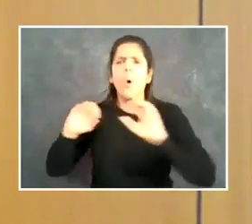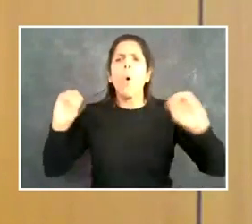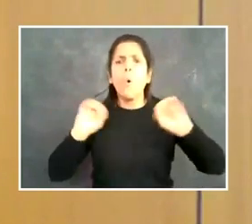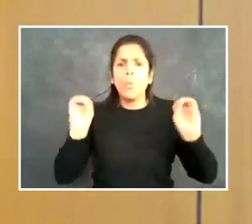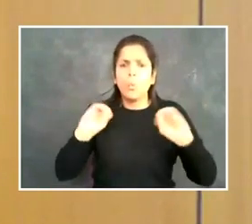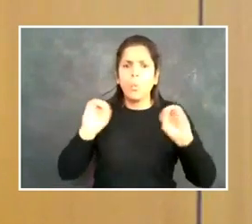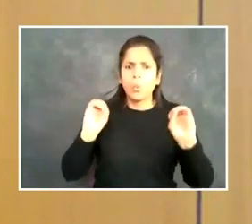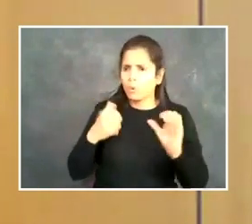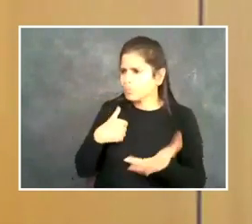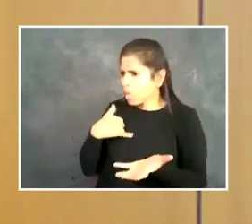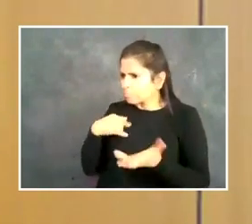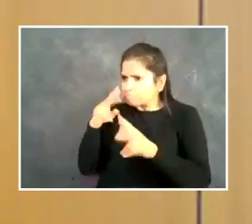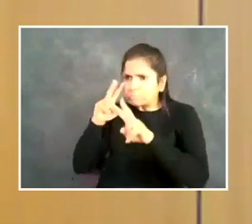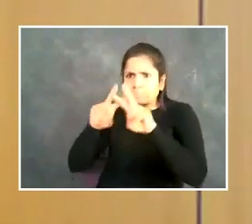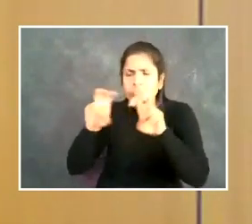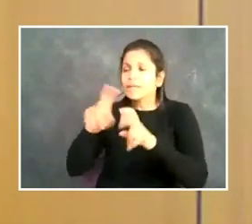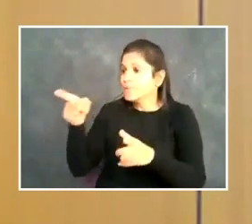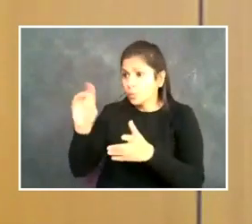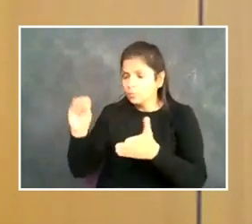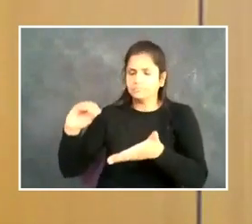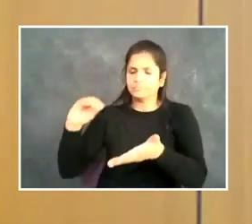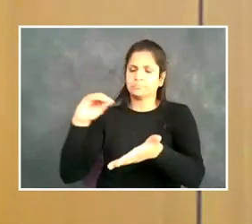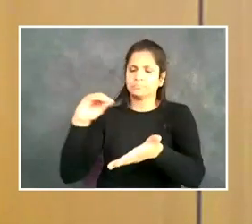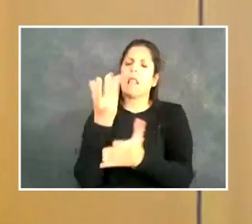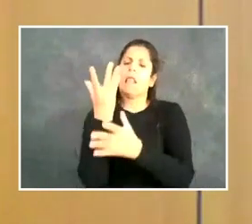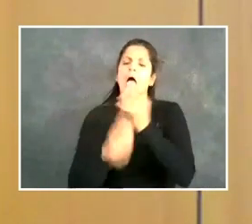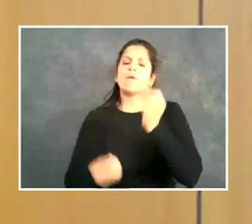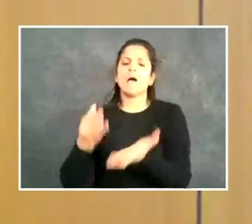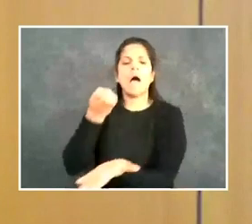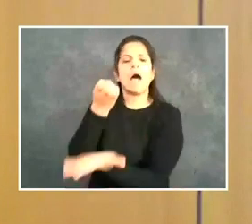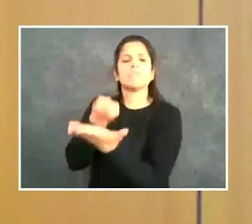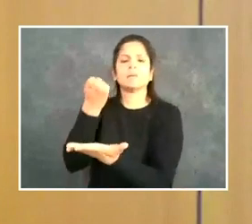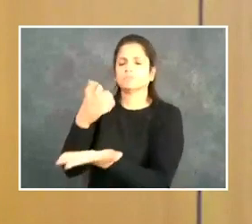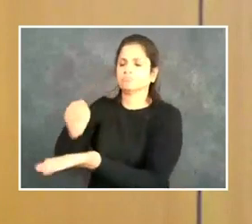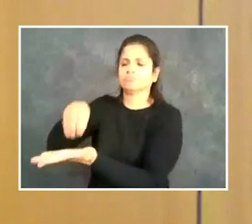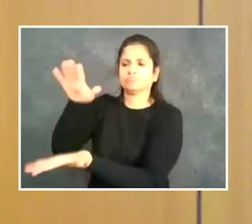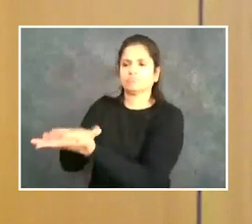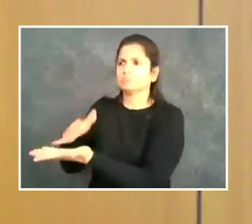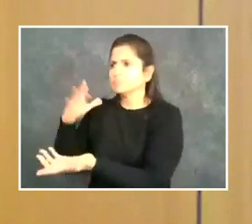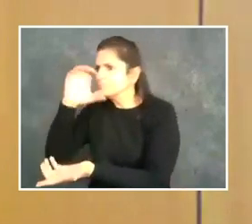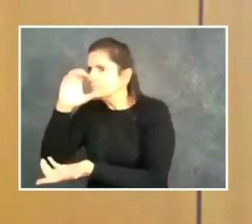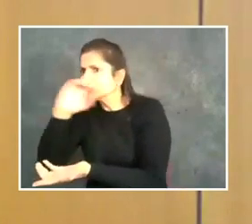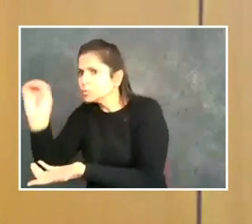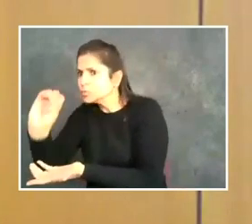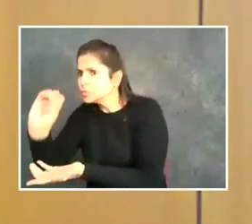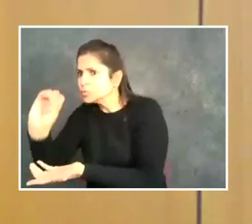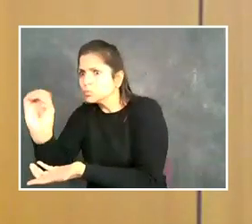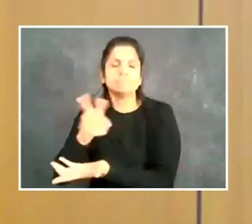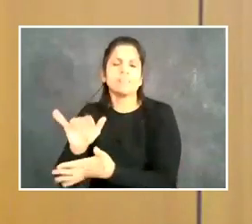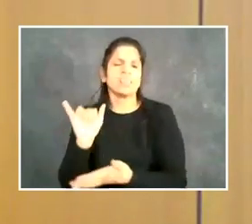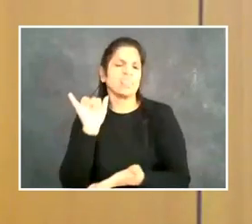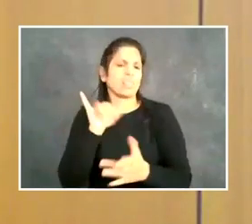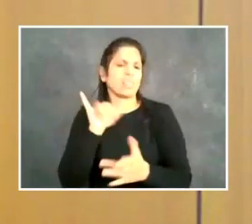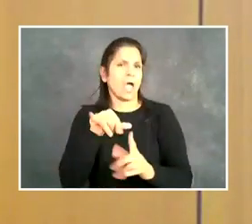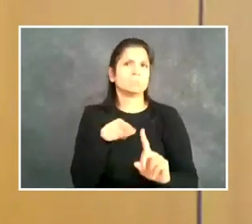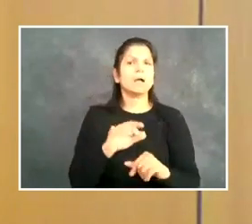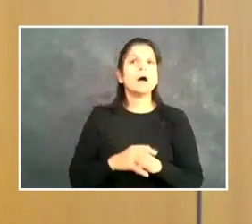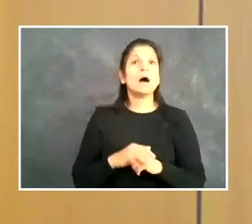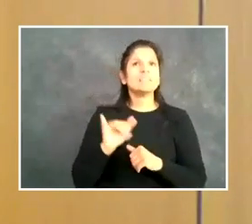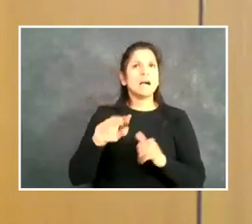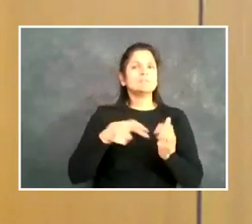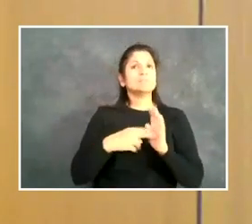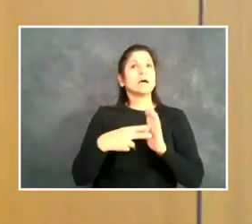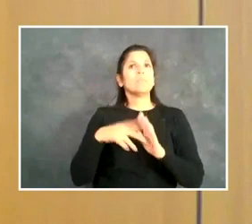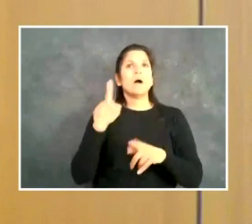ANOTHER.